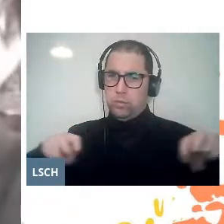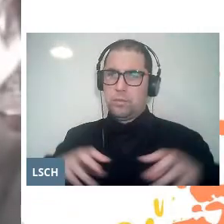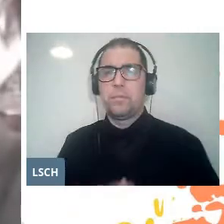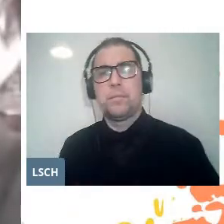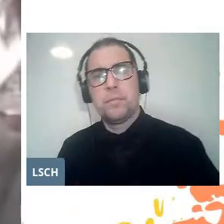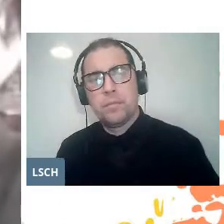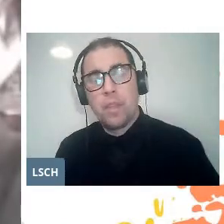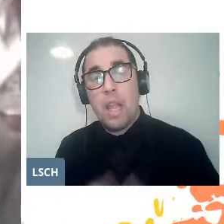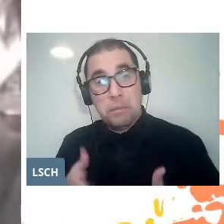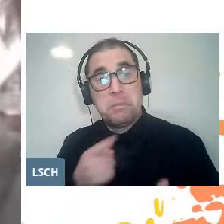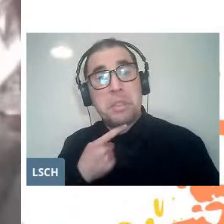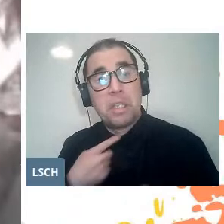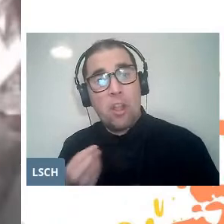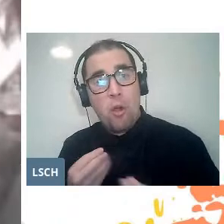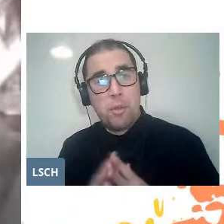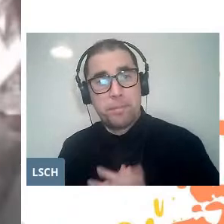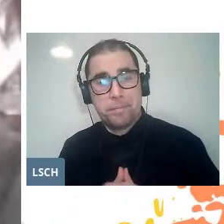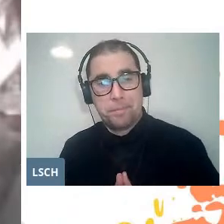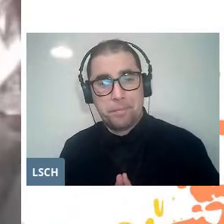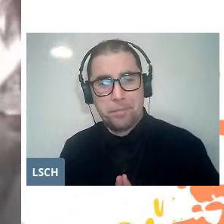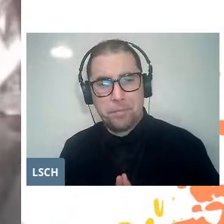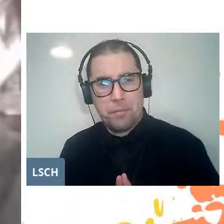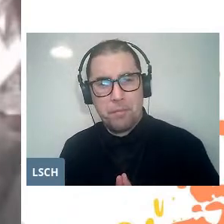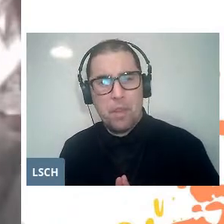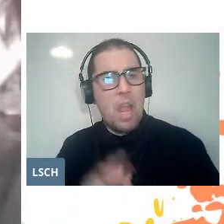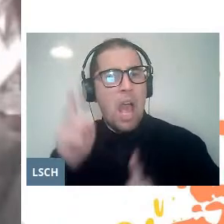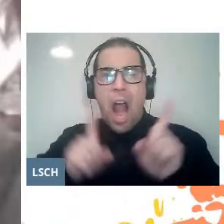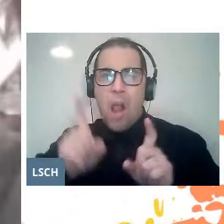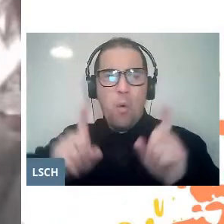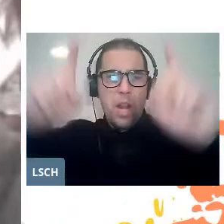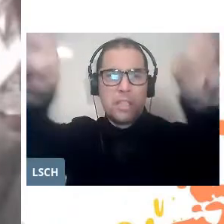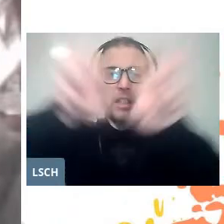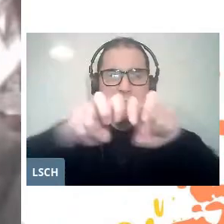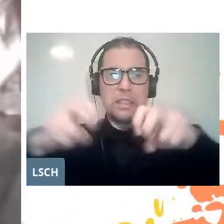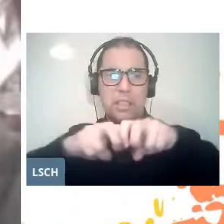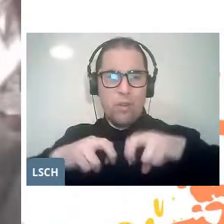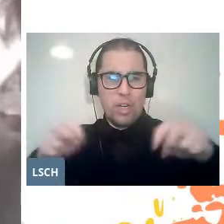It is interesting to observe how in some symphonies he performs certain innovations,